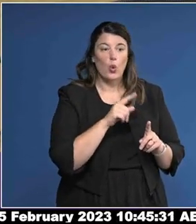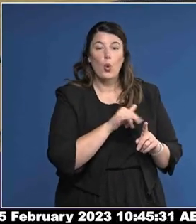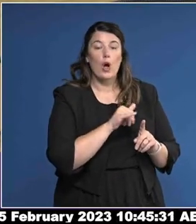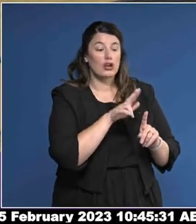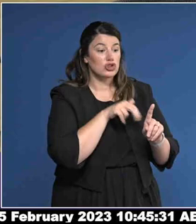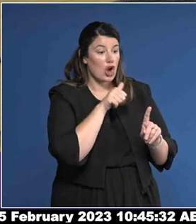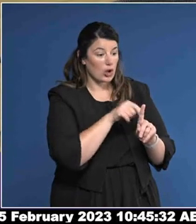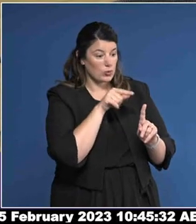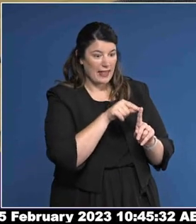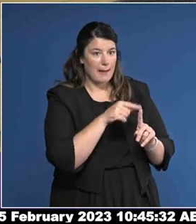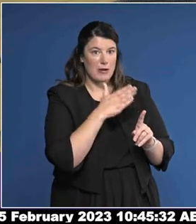outcomes for people with disability.